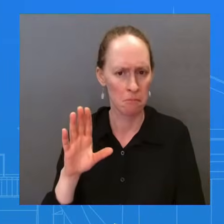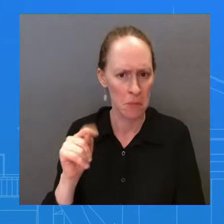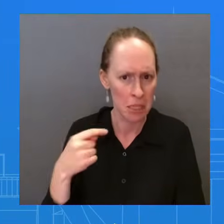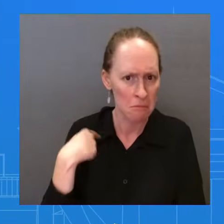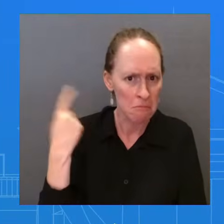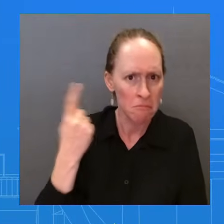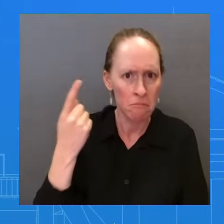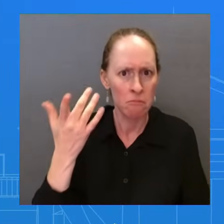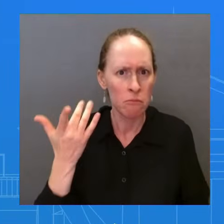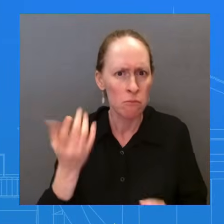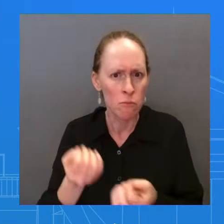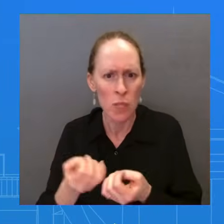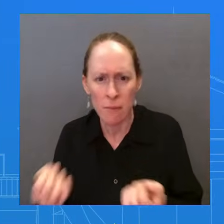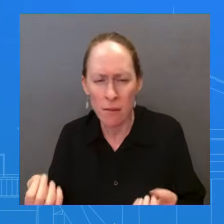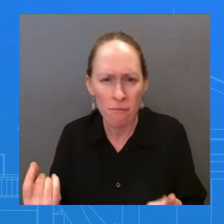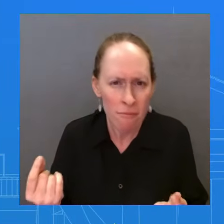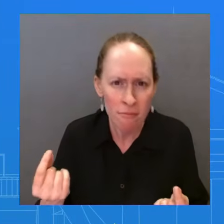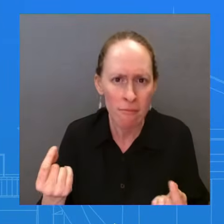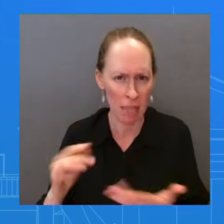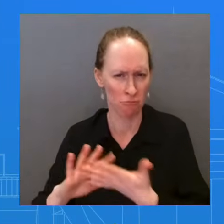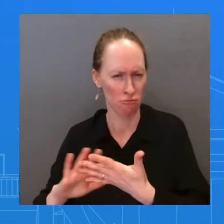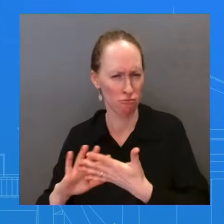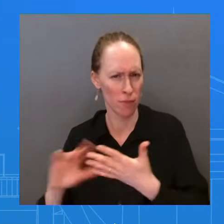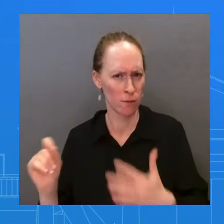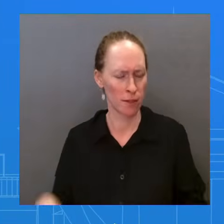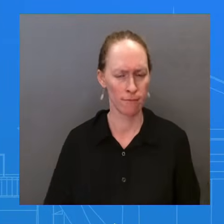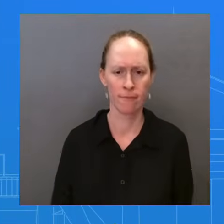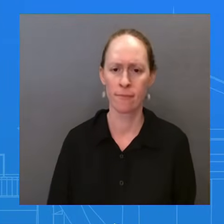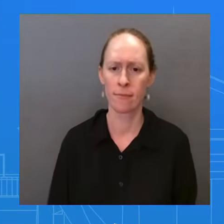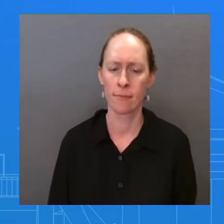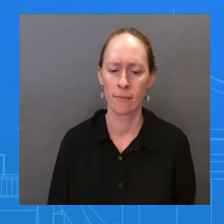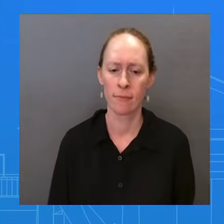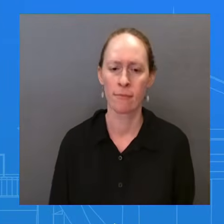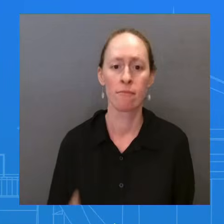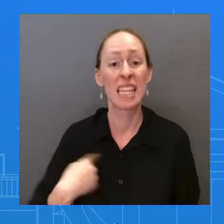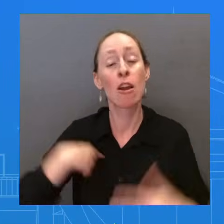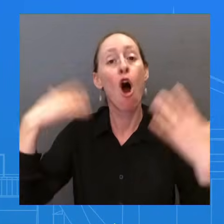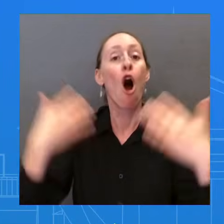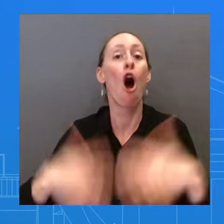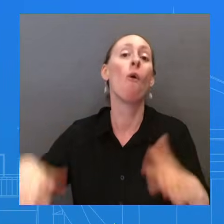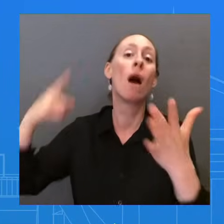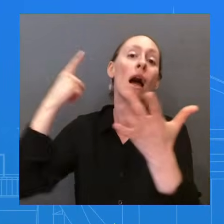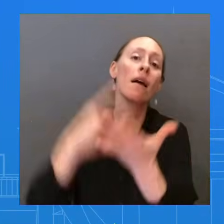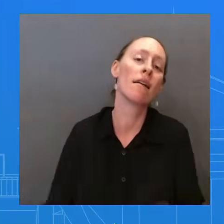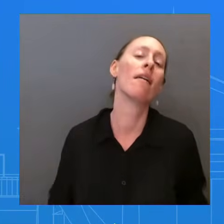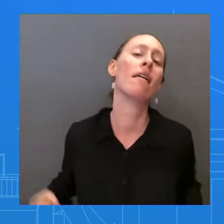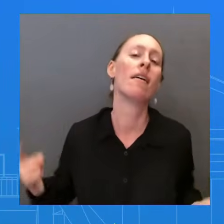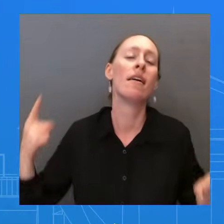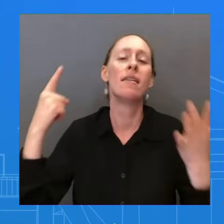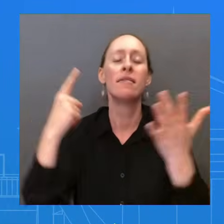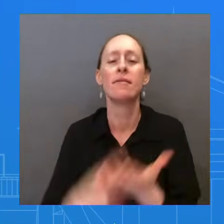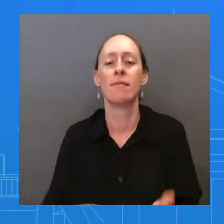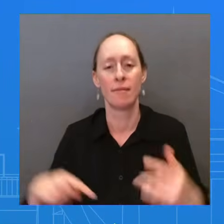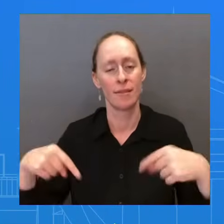In the President has had three main priorities here